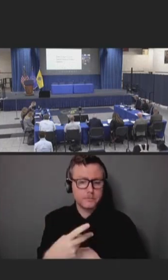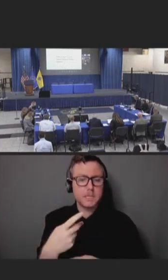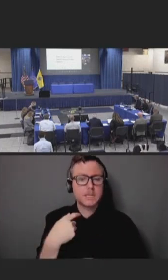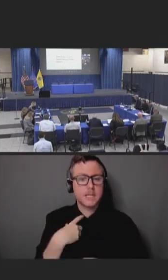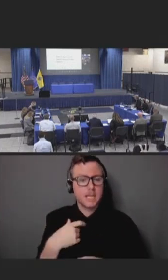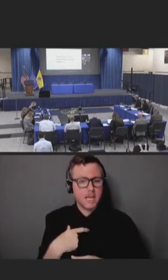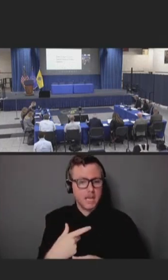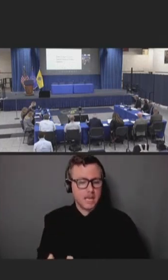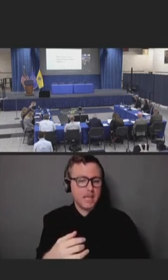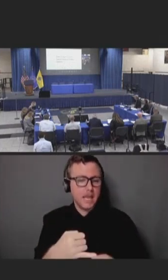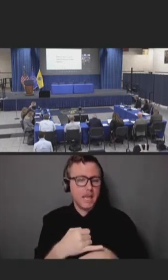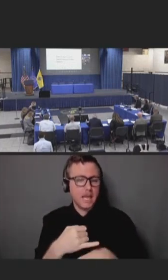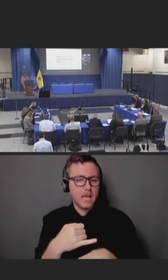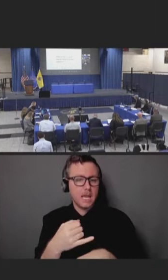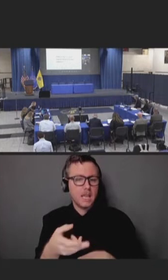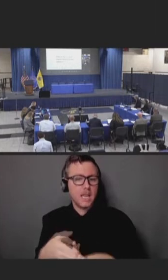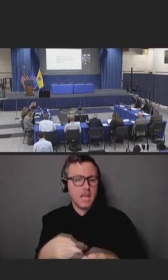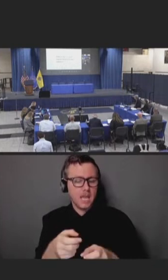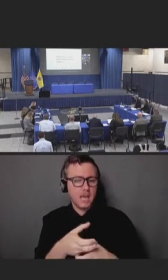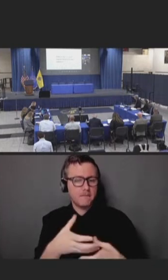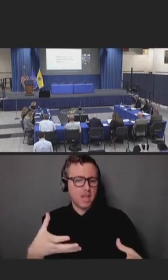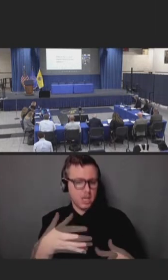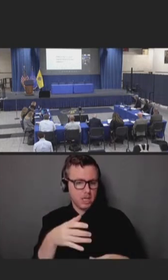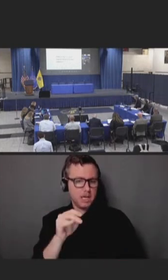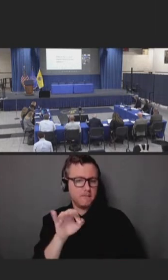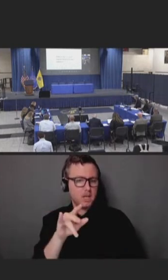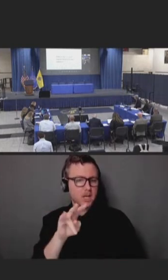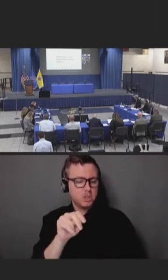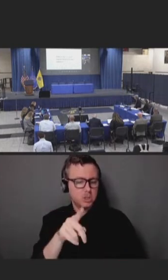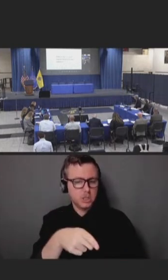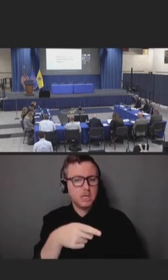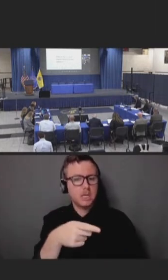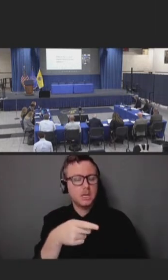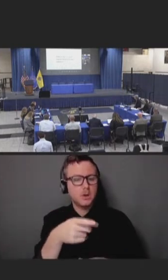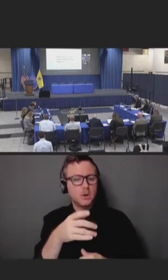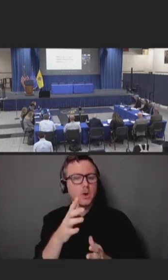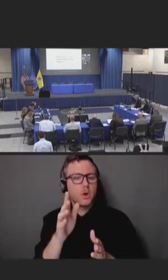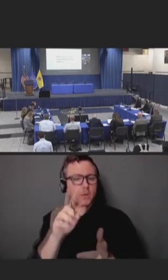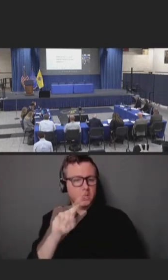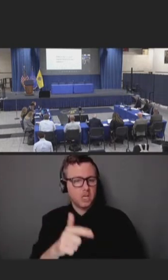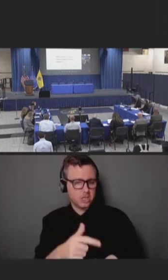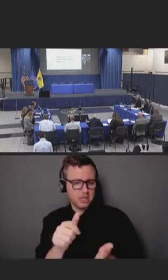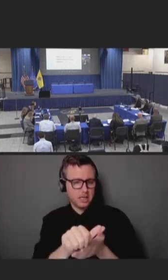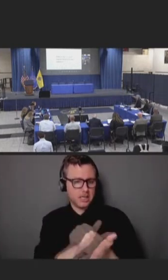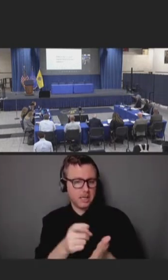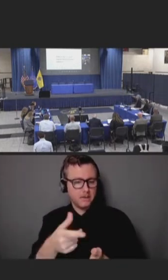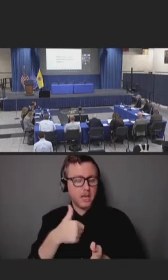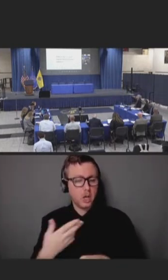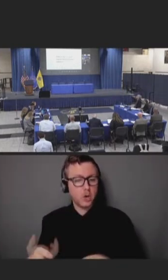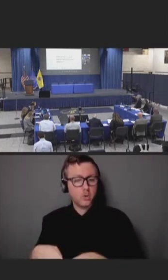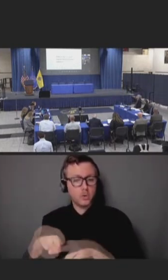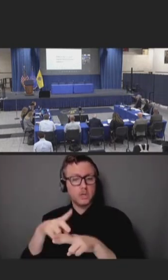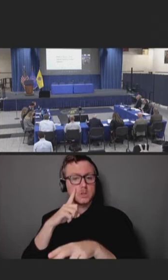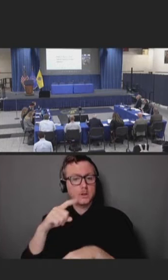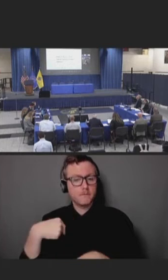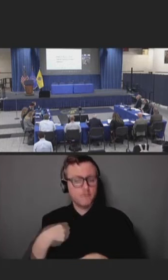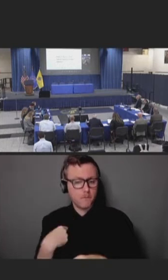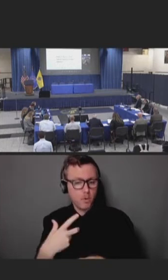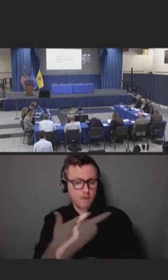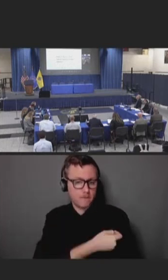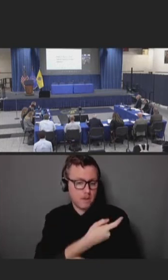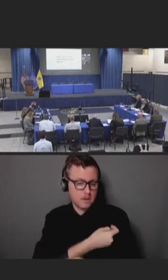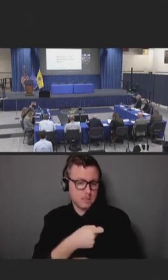Reduction Act included immunization provisions for adult coverage and related costs to beneficiaries